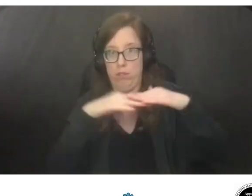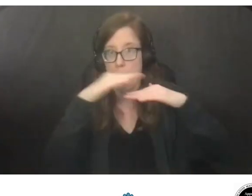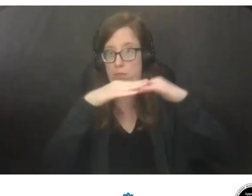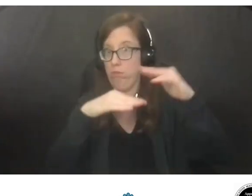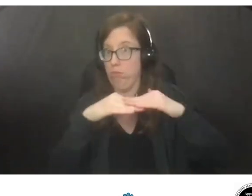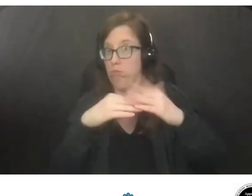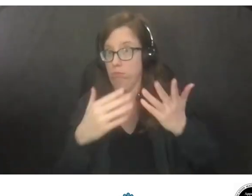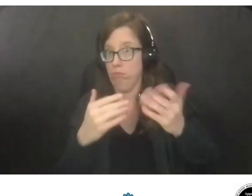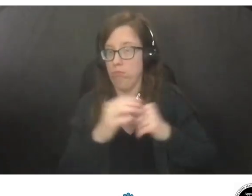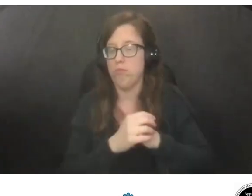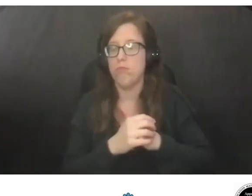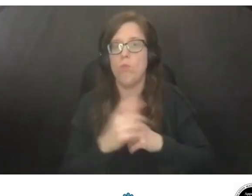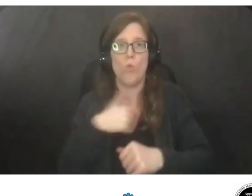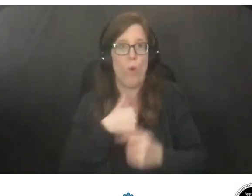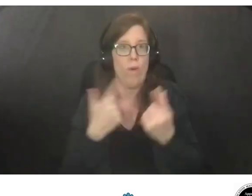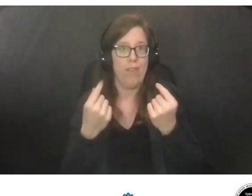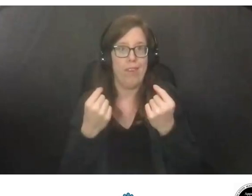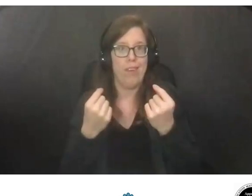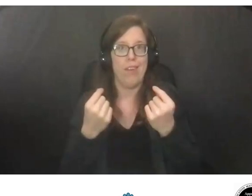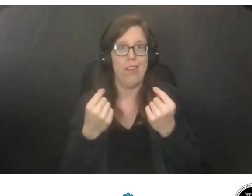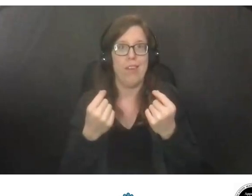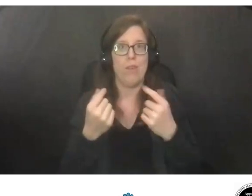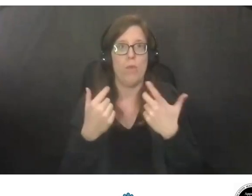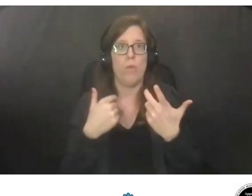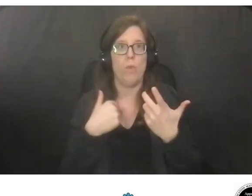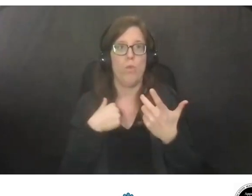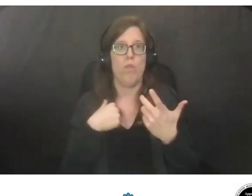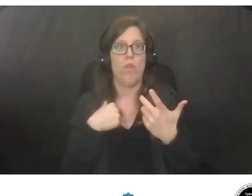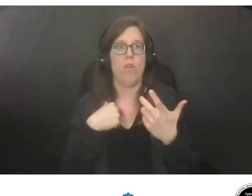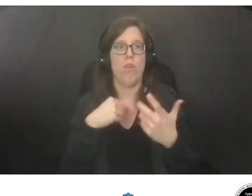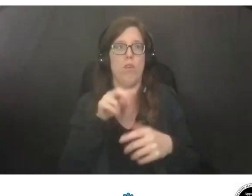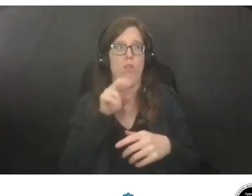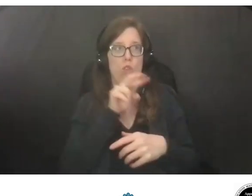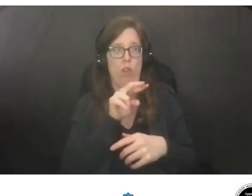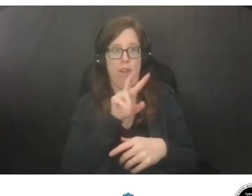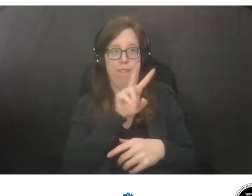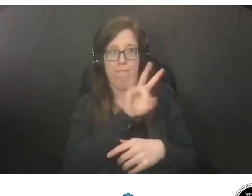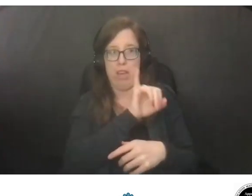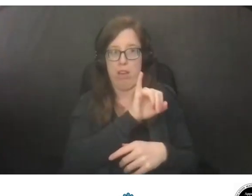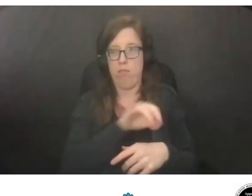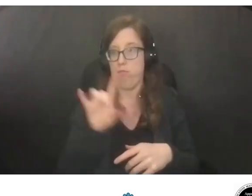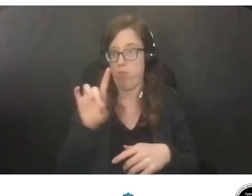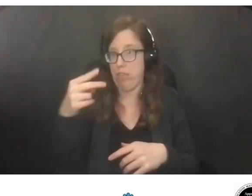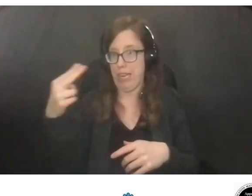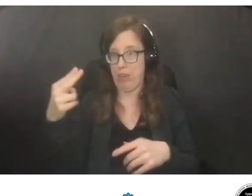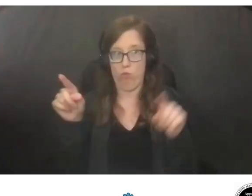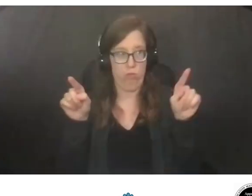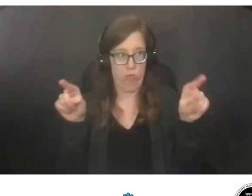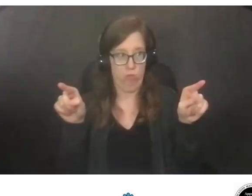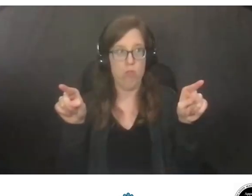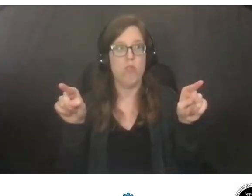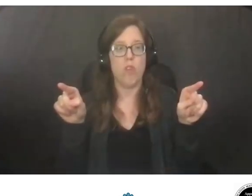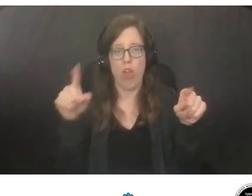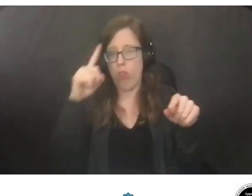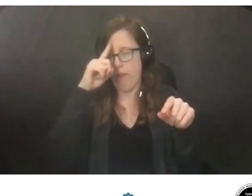Okay, so what we did is, we looked at both VI and DHH, and we thought,